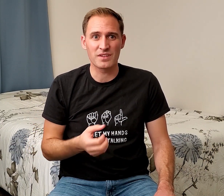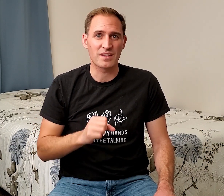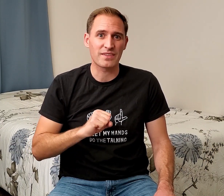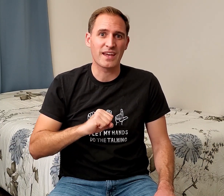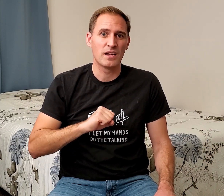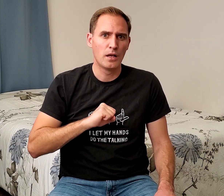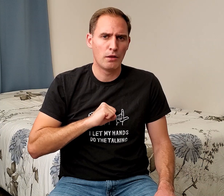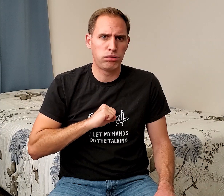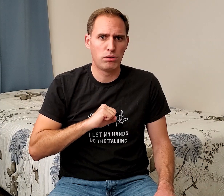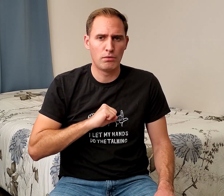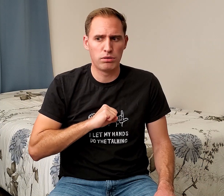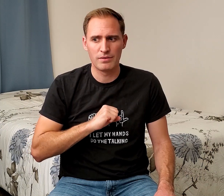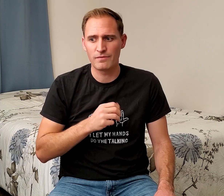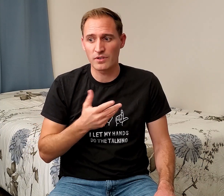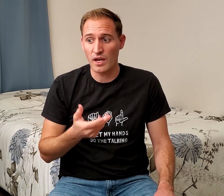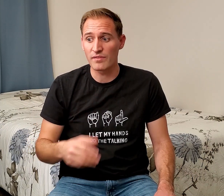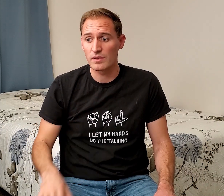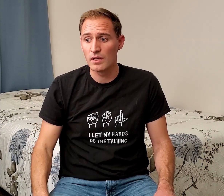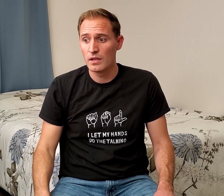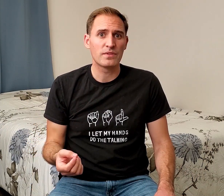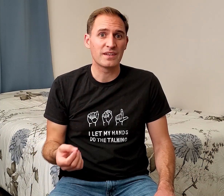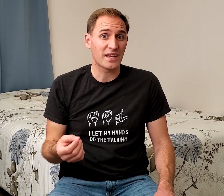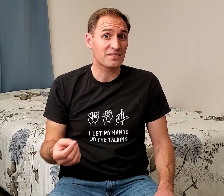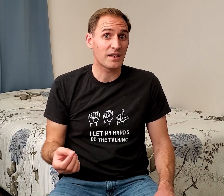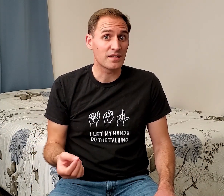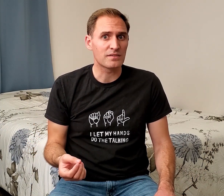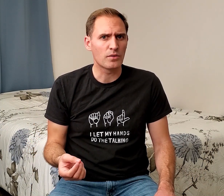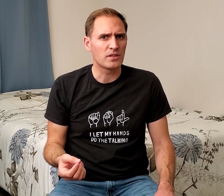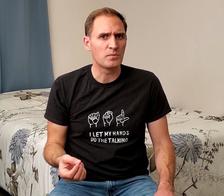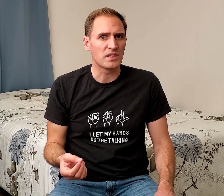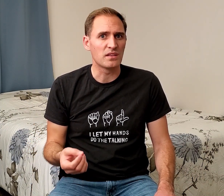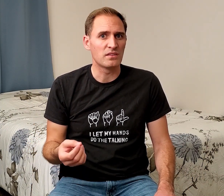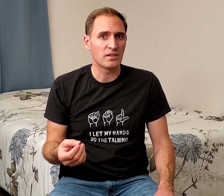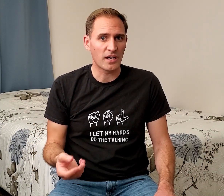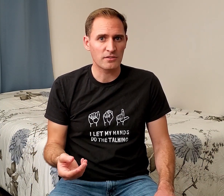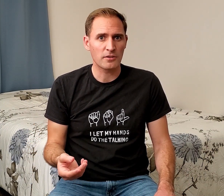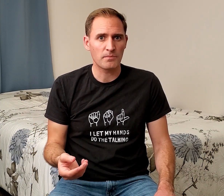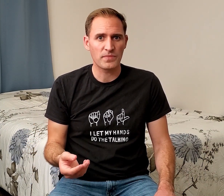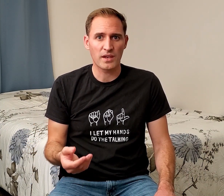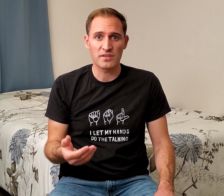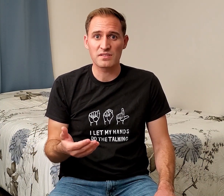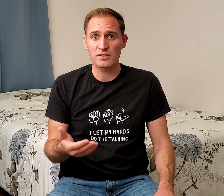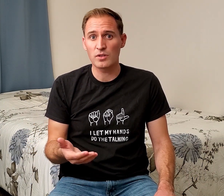fists like that, for cough. The next sign is going to be doctor, now this is going